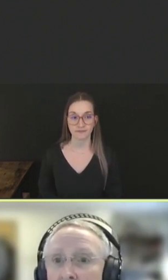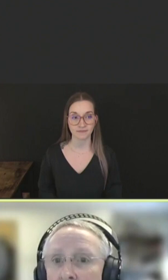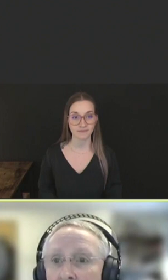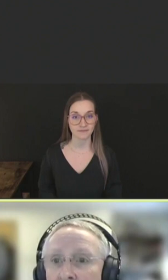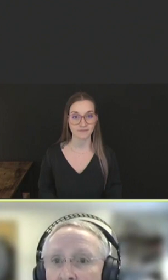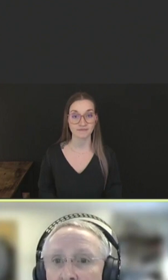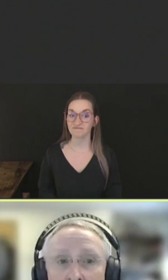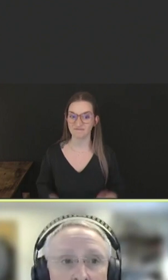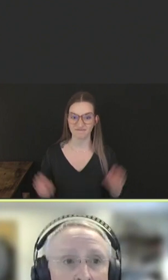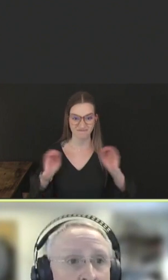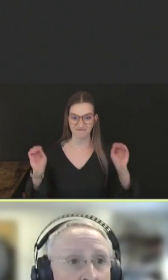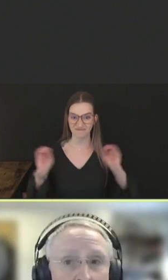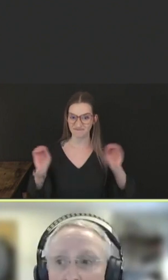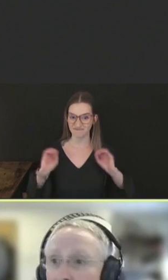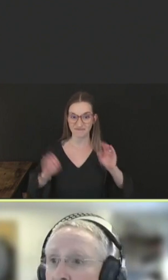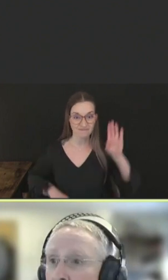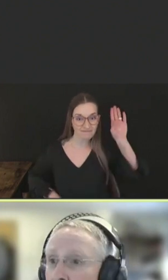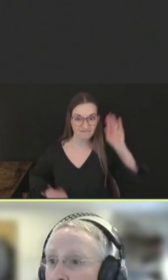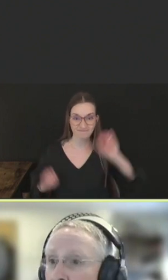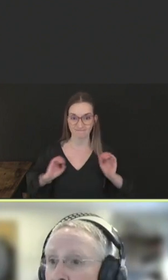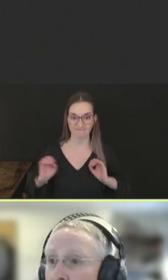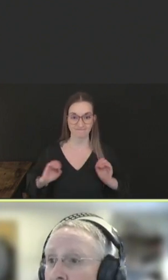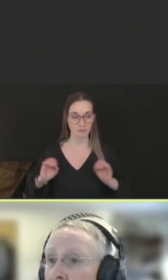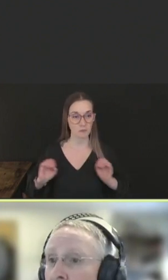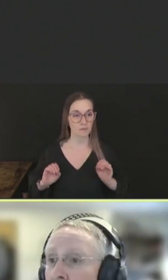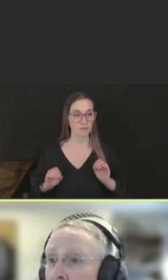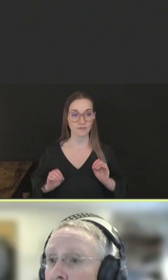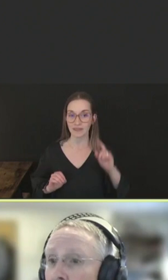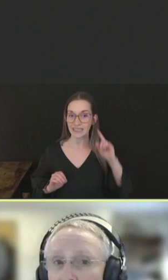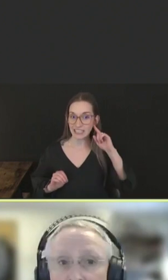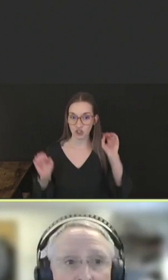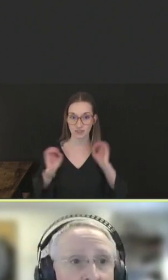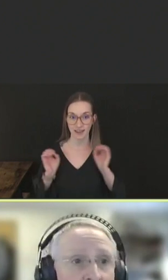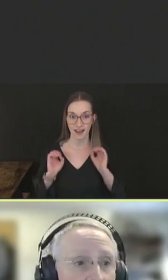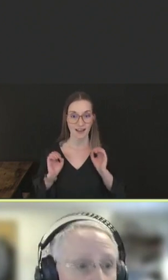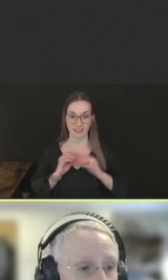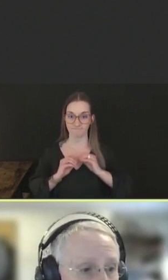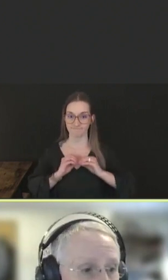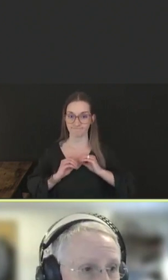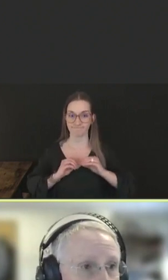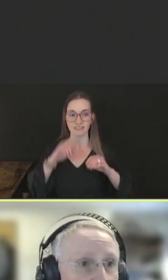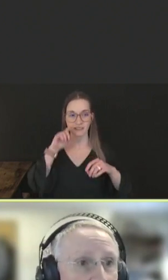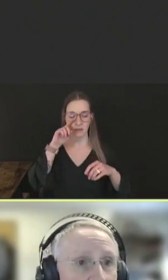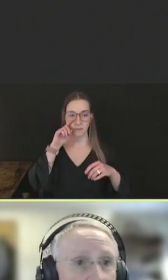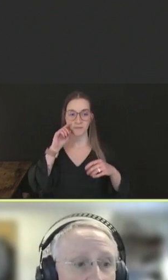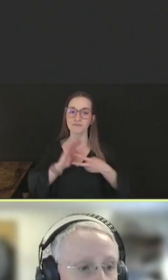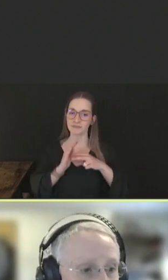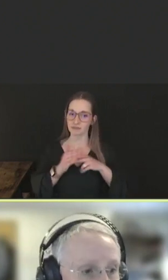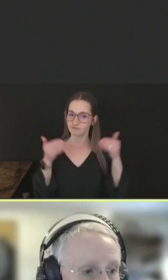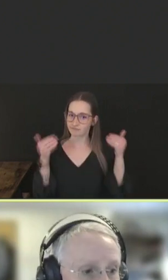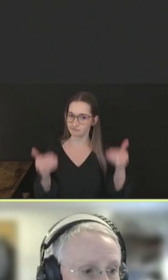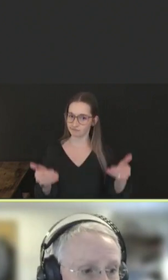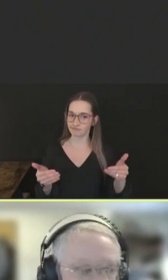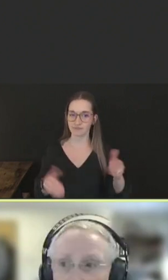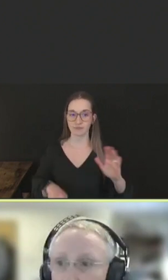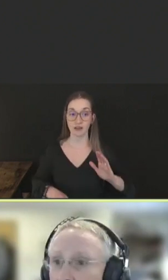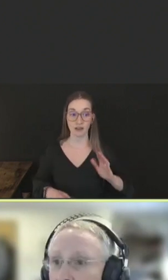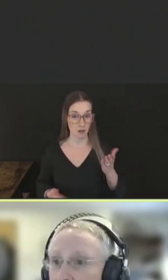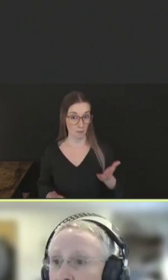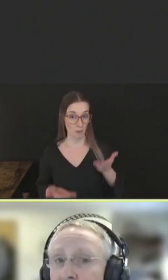Not seeing any hands raised or hearing any corrections or comments. Could I get a motion to approve those minutes?